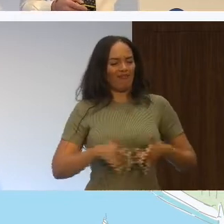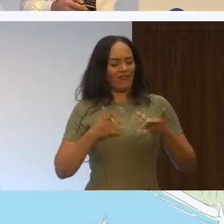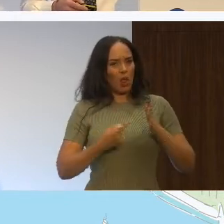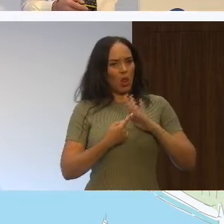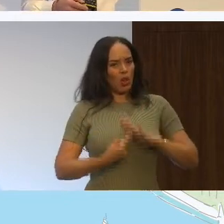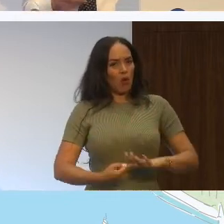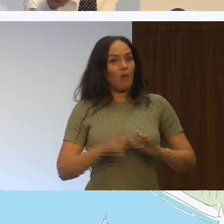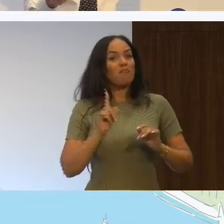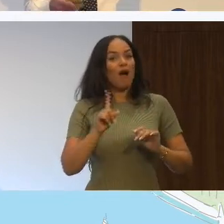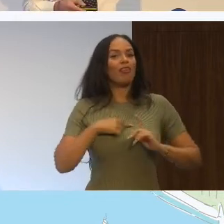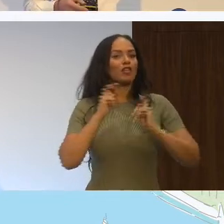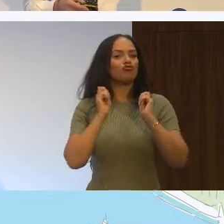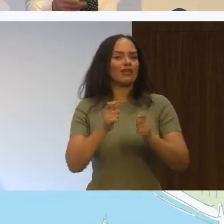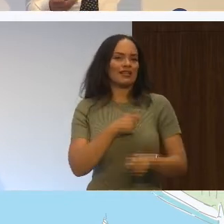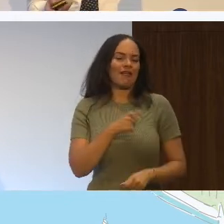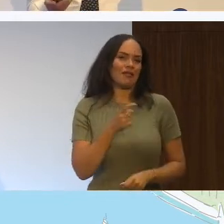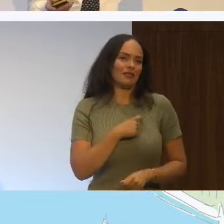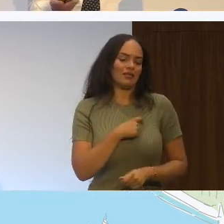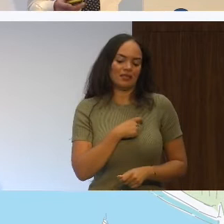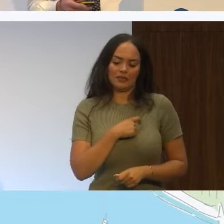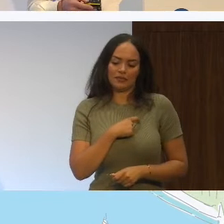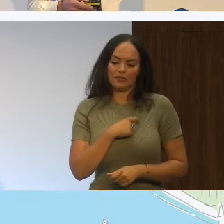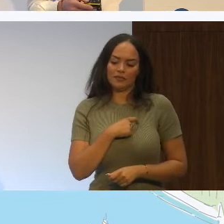and Flunarazine, which we don't tend to use very much in the UK,